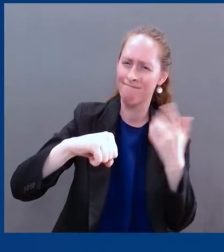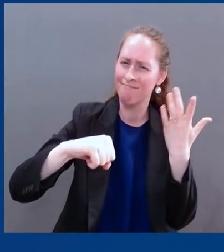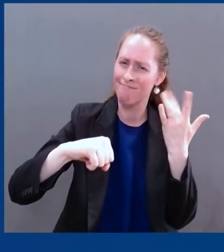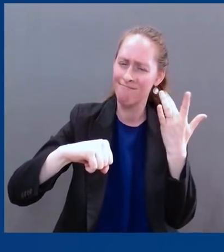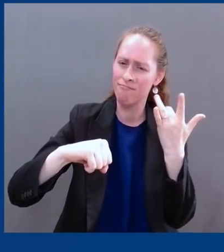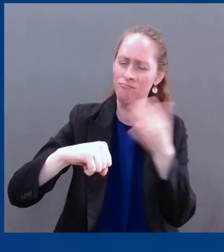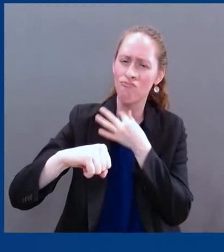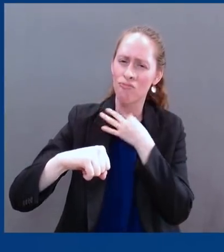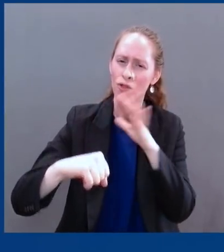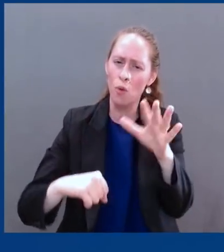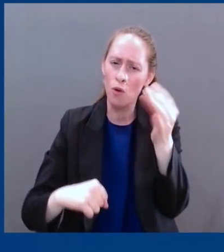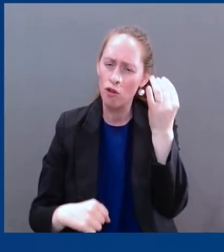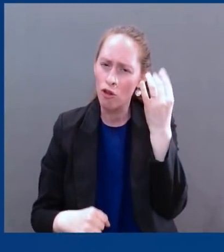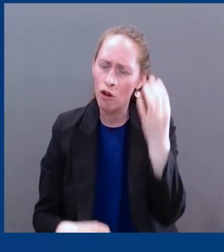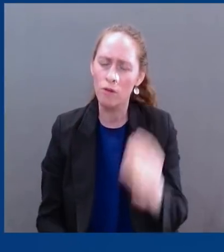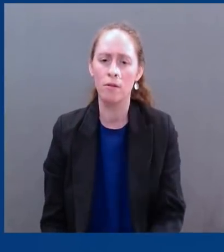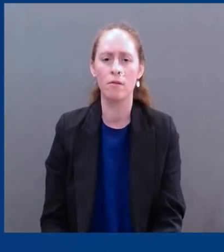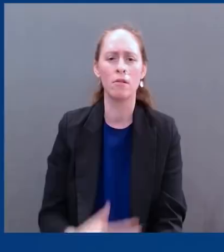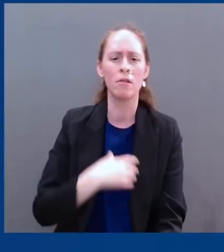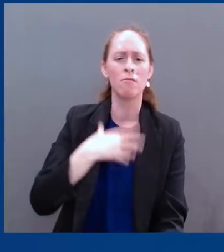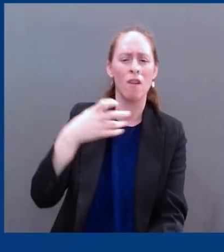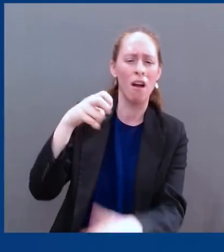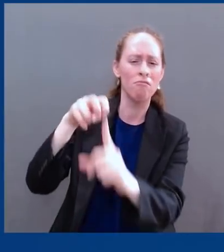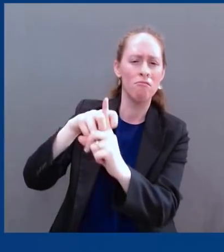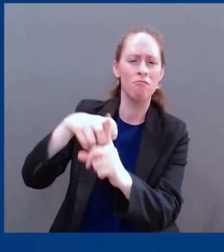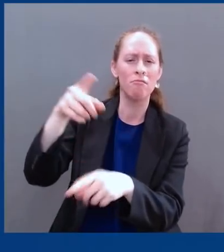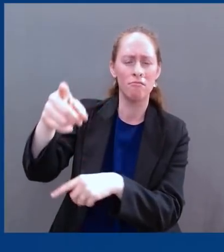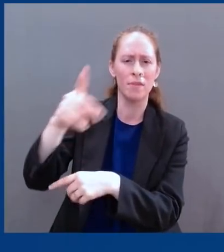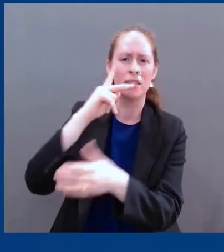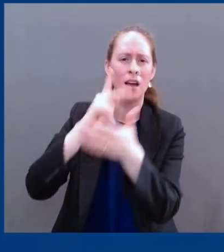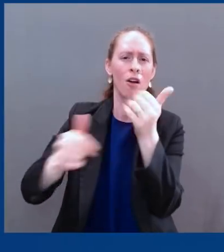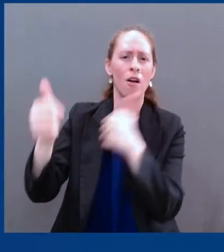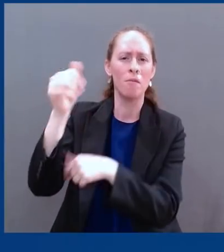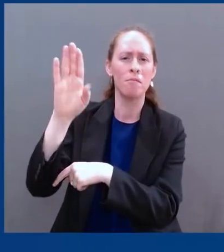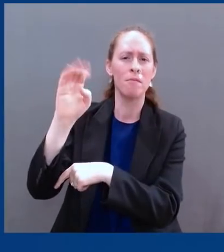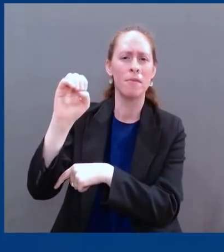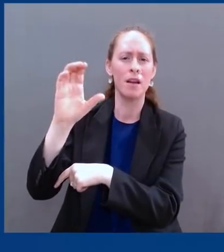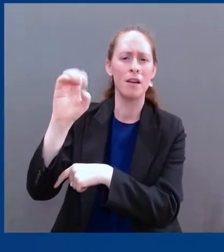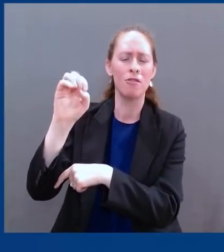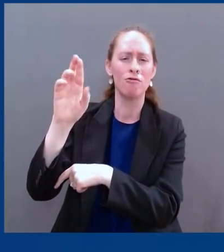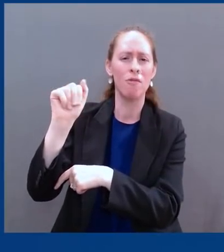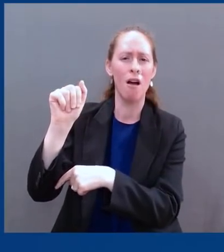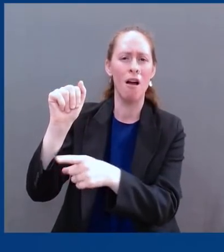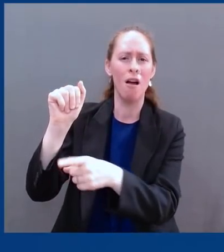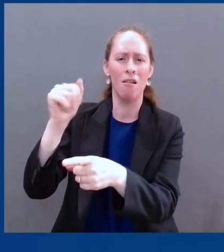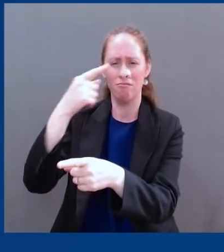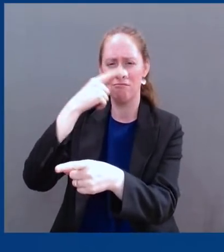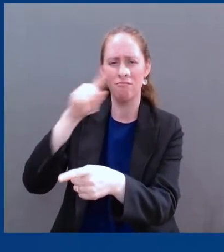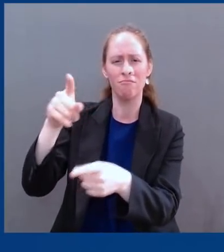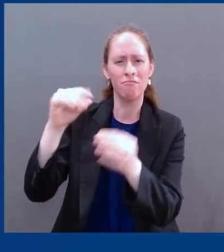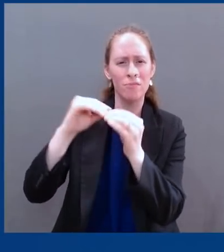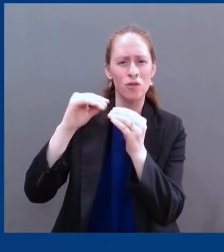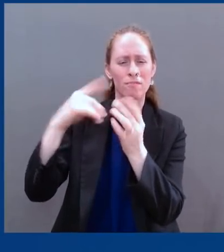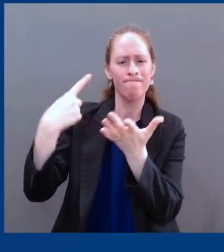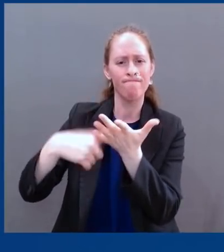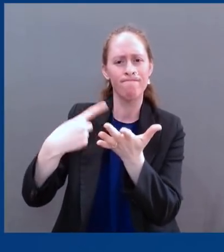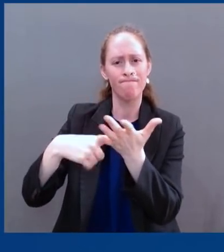could you send a clear message in Spanish, if possible, to those in this community to highlight the importance of being vaccinated.